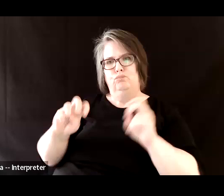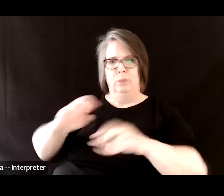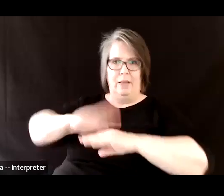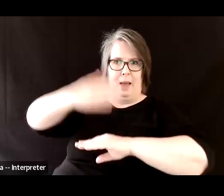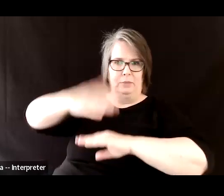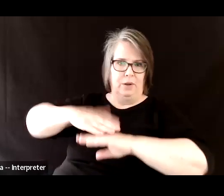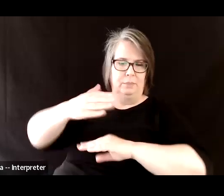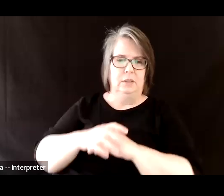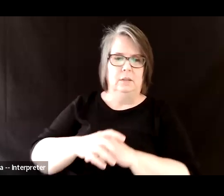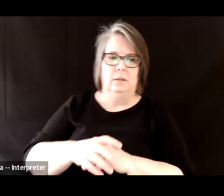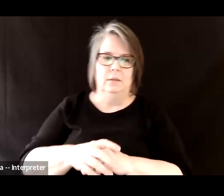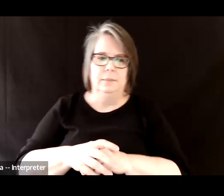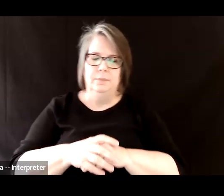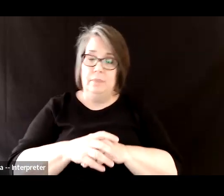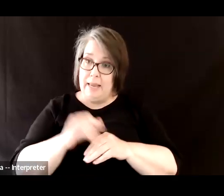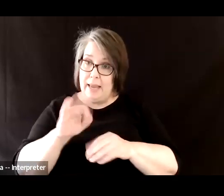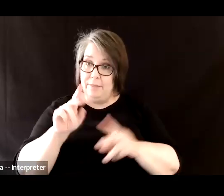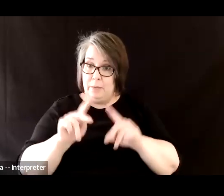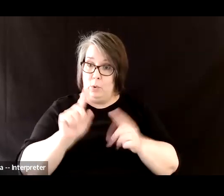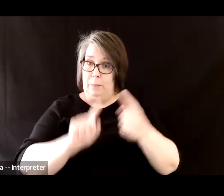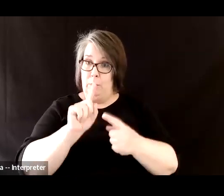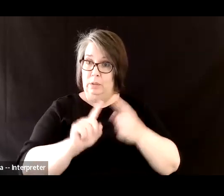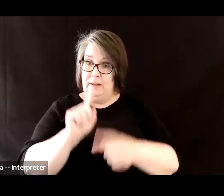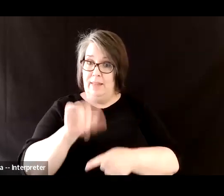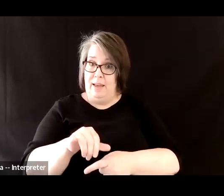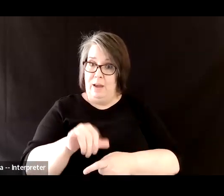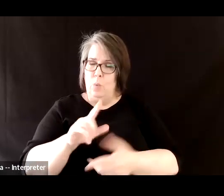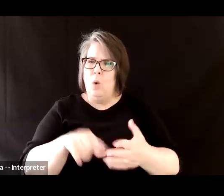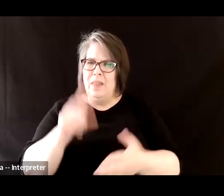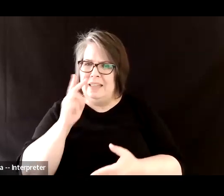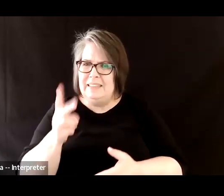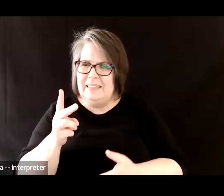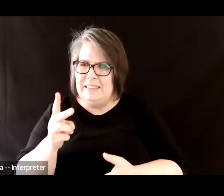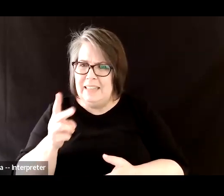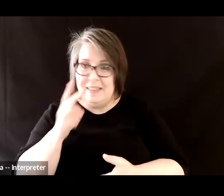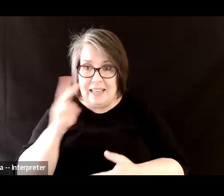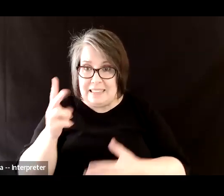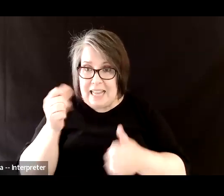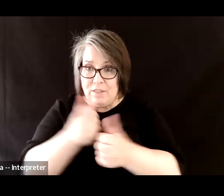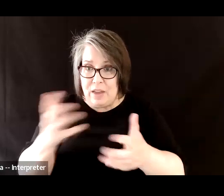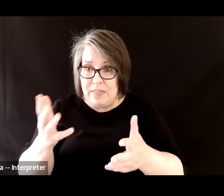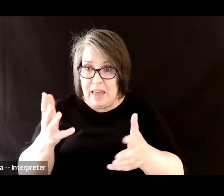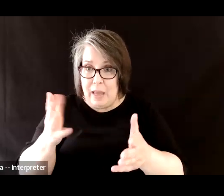Pet if folks are in prison like that or, what are they seeing? Are they seeing everything on their individual laptops?